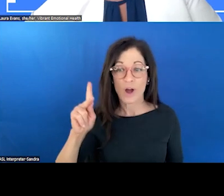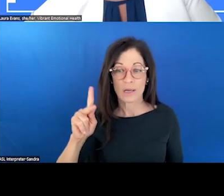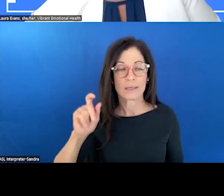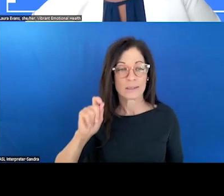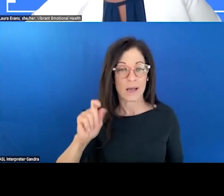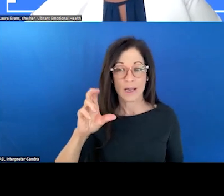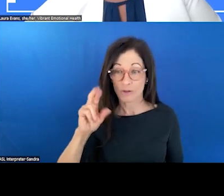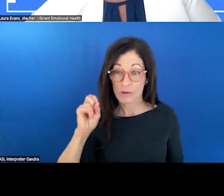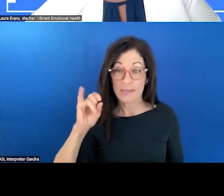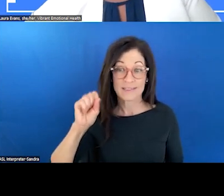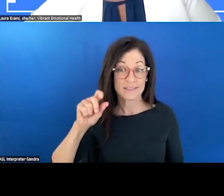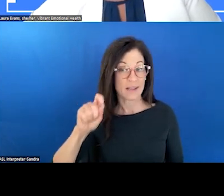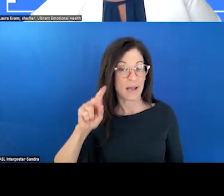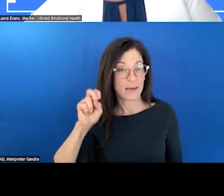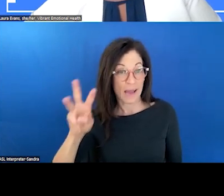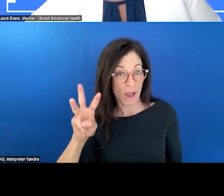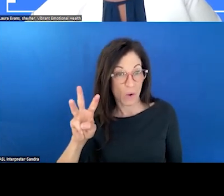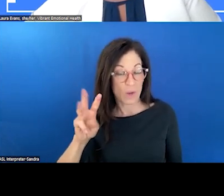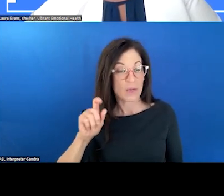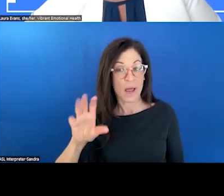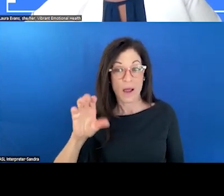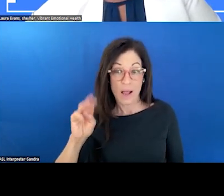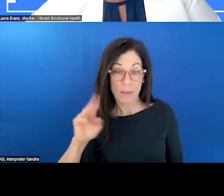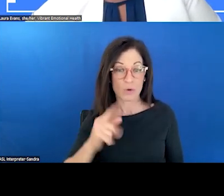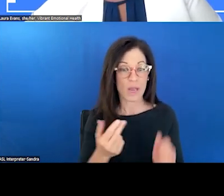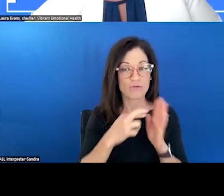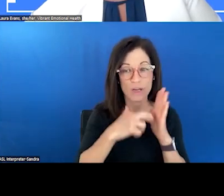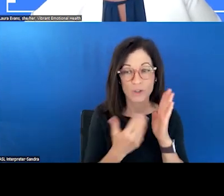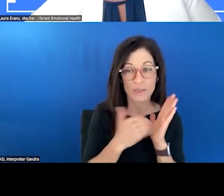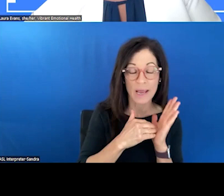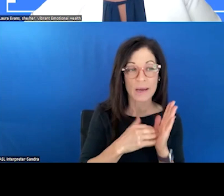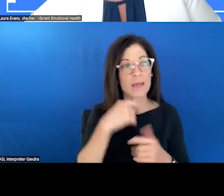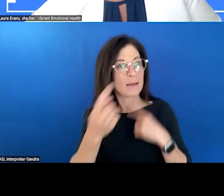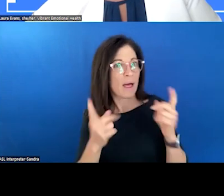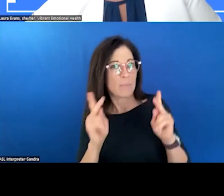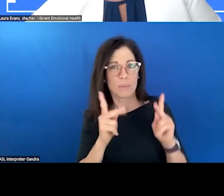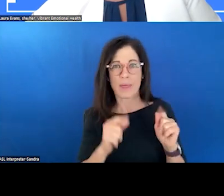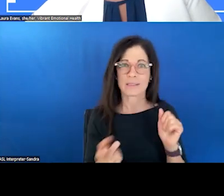YOU CAN REGISTER FOR THE JAM AND TELL YOUR COLLEAGUES TO SIGN UP IF THEY ARE USING THEIR OWN LINK.